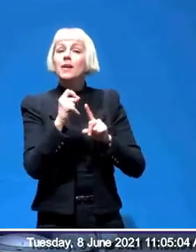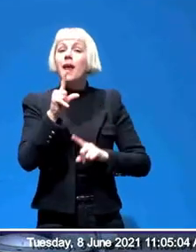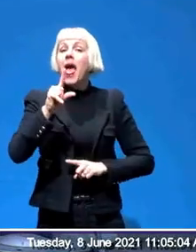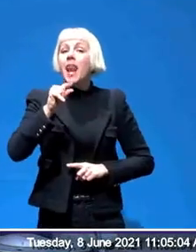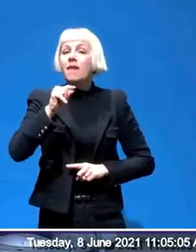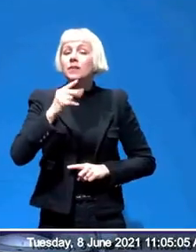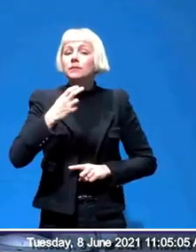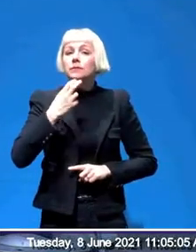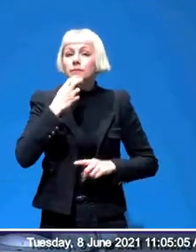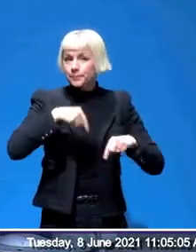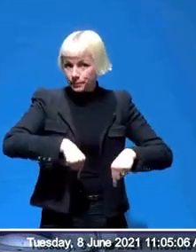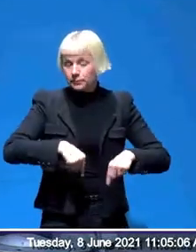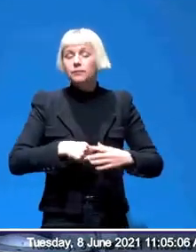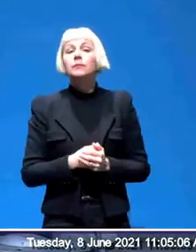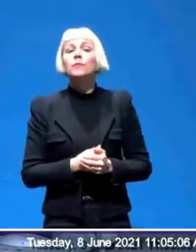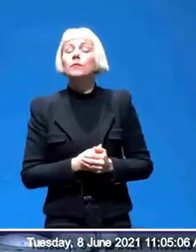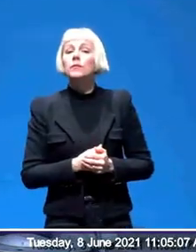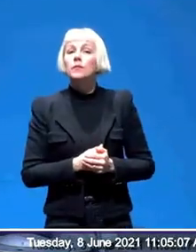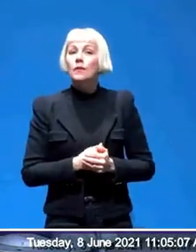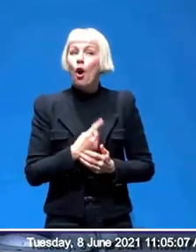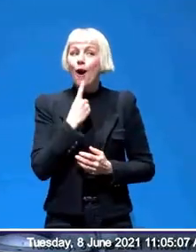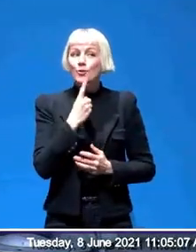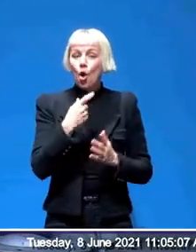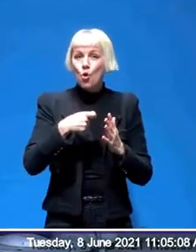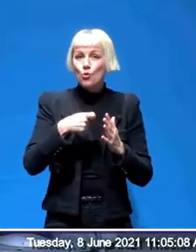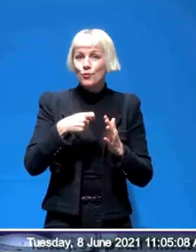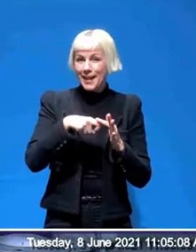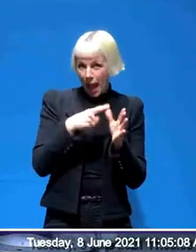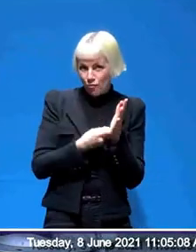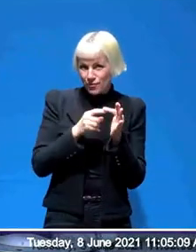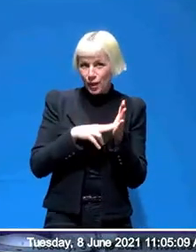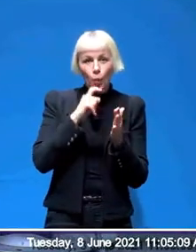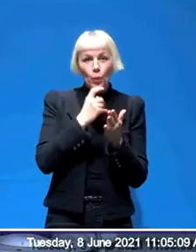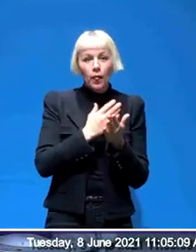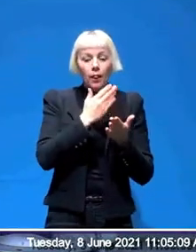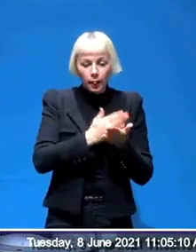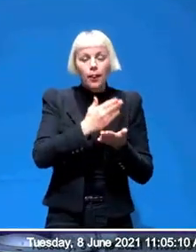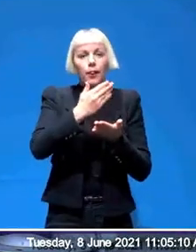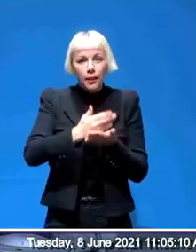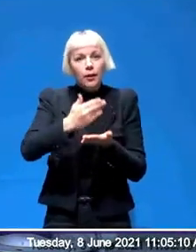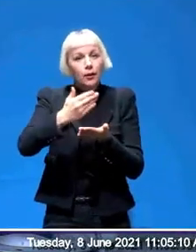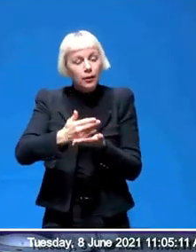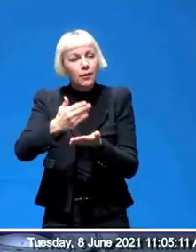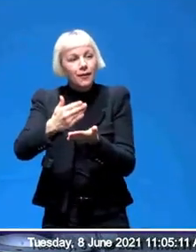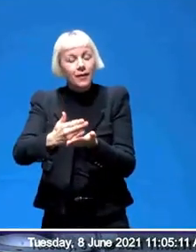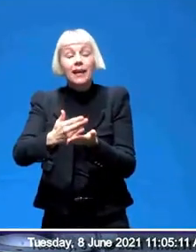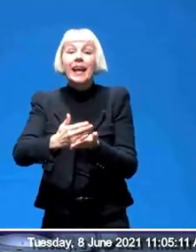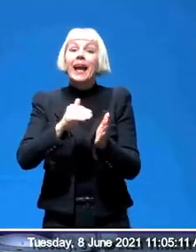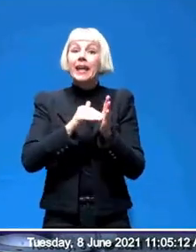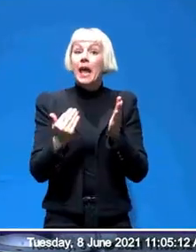I had said to Ms Rogers that we will take this bit by bit. So I think we have finished the first hour of what we need to do.